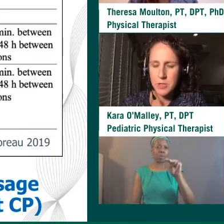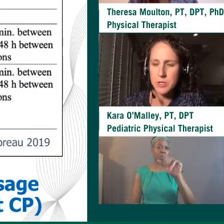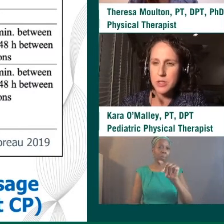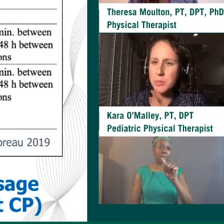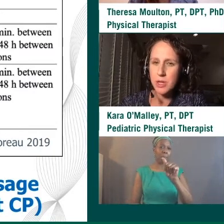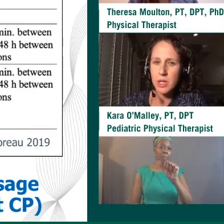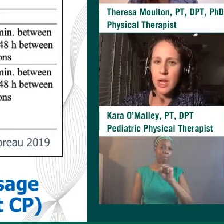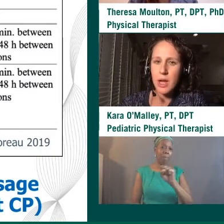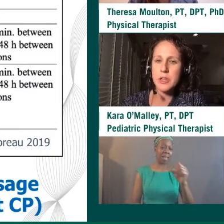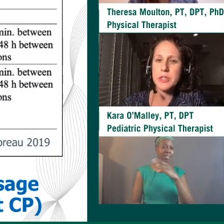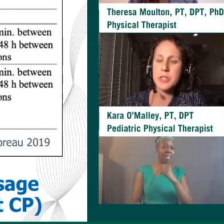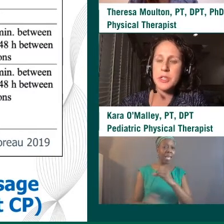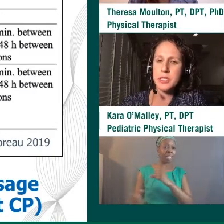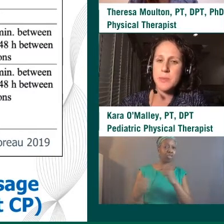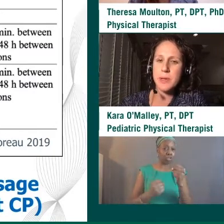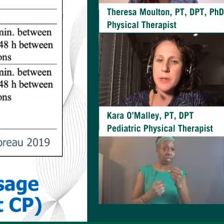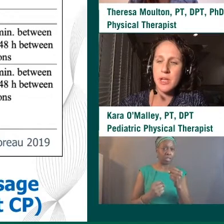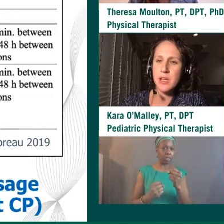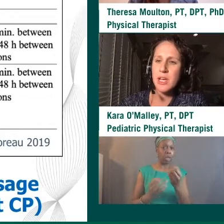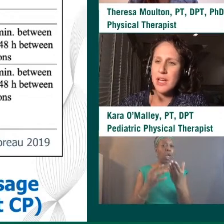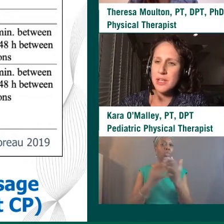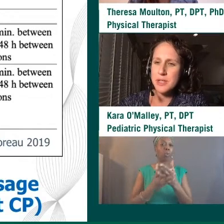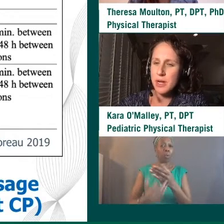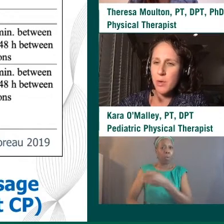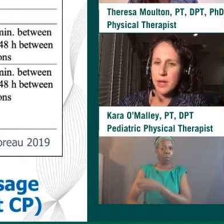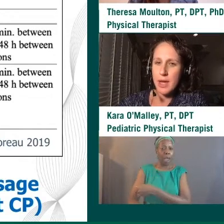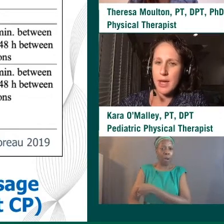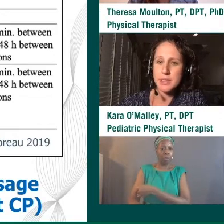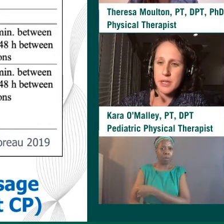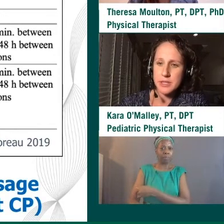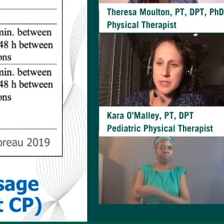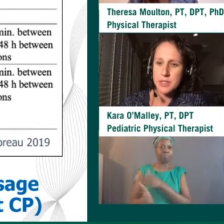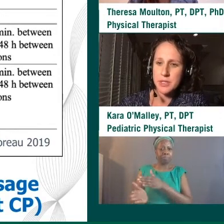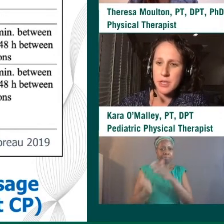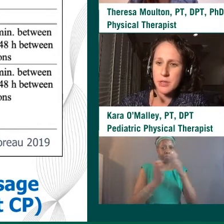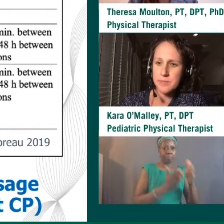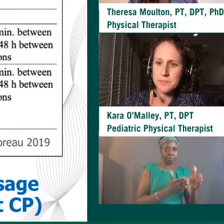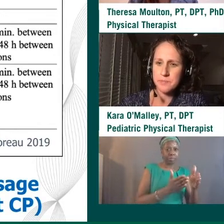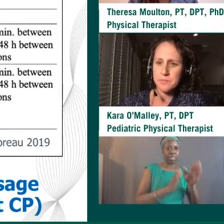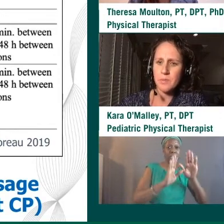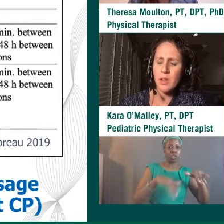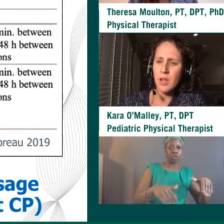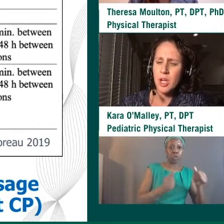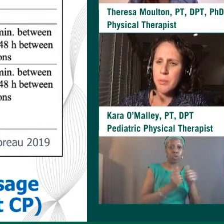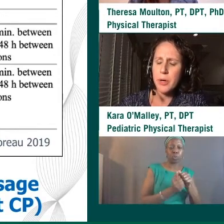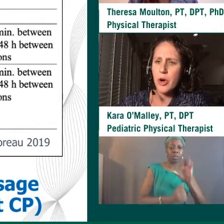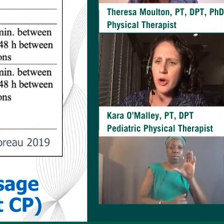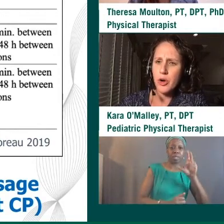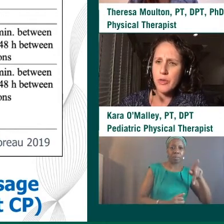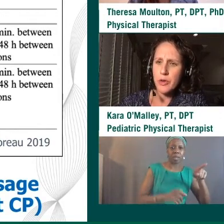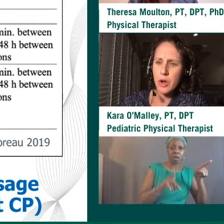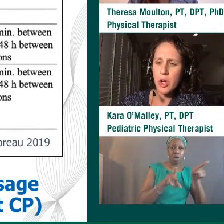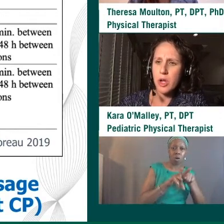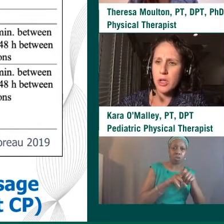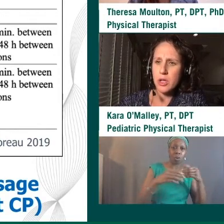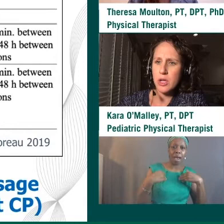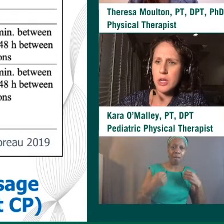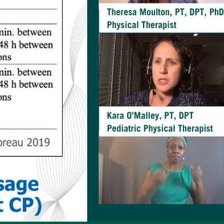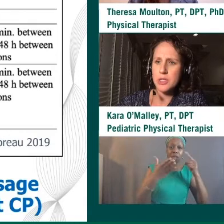There's also been a lot of research that's been done. It's not quite as consistent, but overall it does show